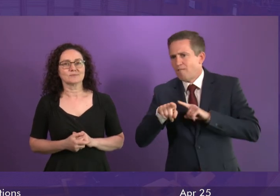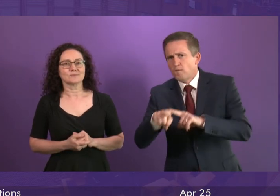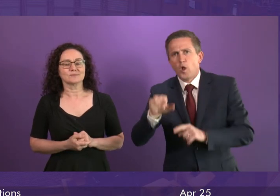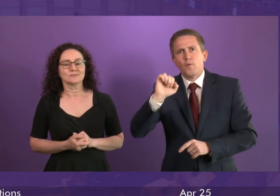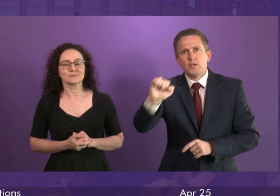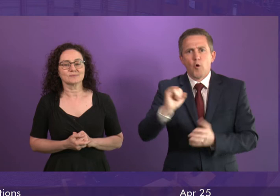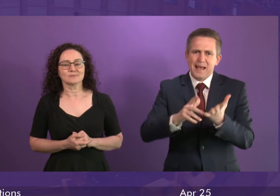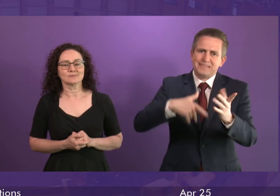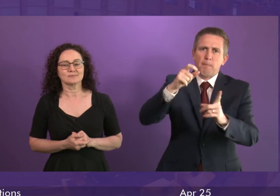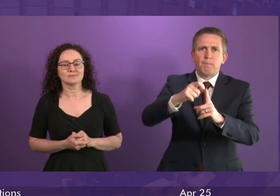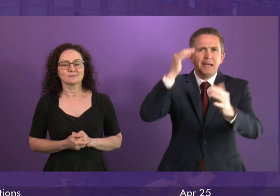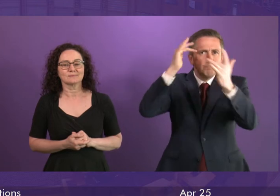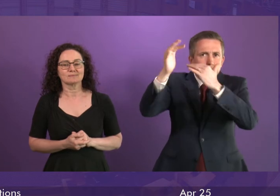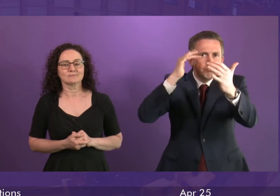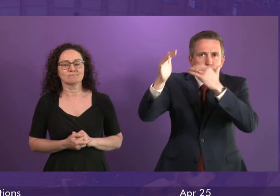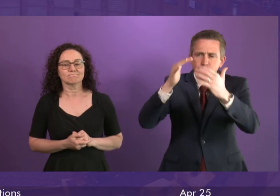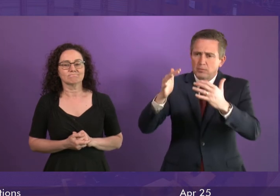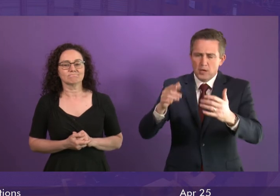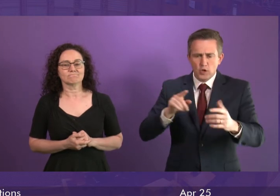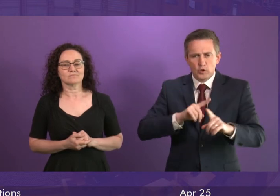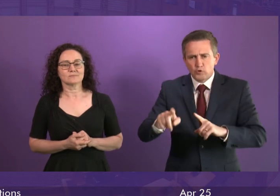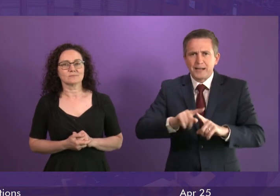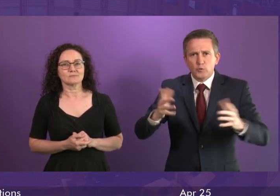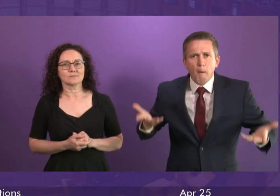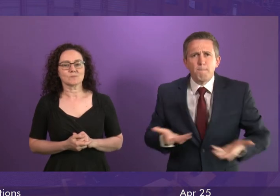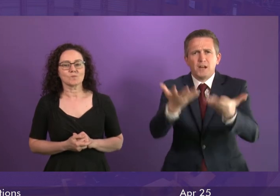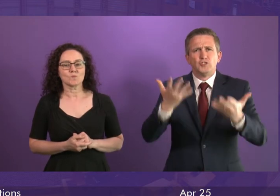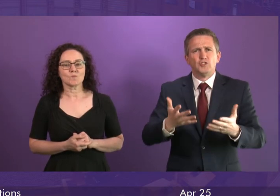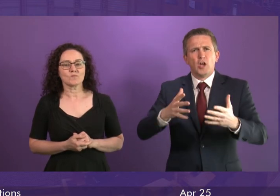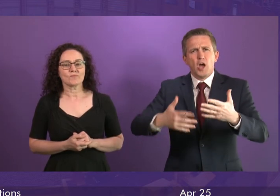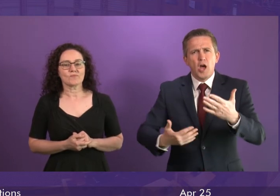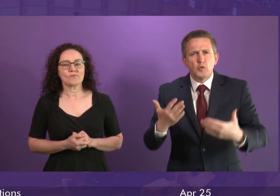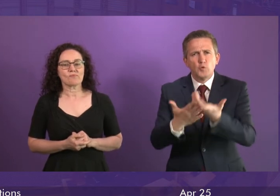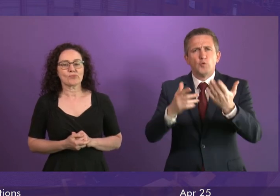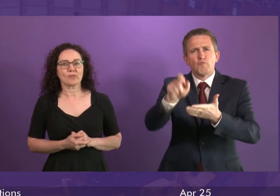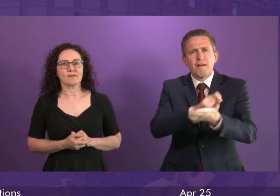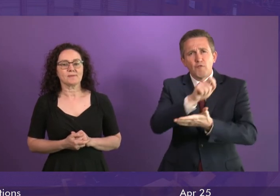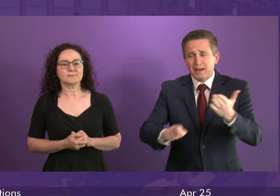chooses to argue for a referendum that Scotland does not want. In fact, since she became First